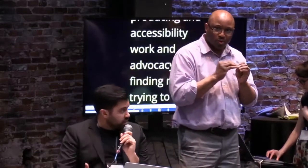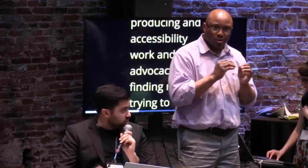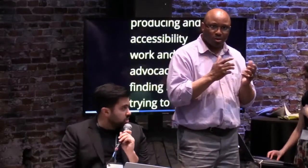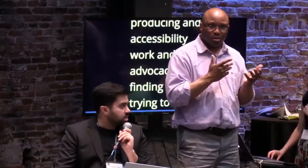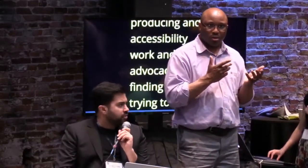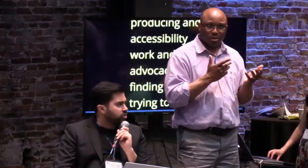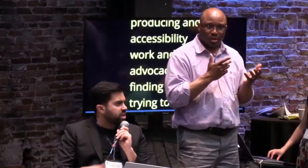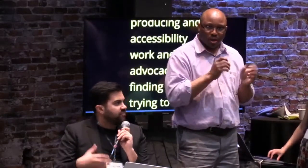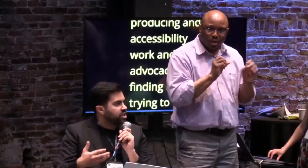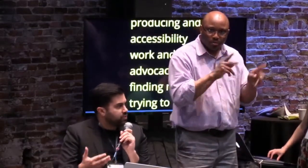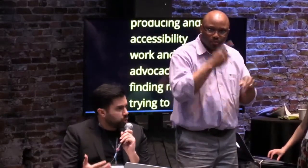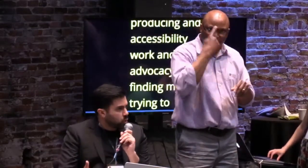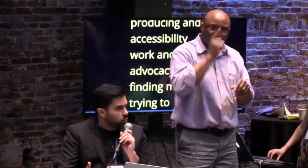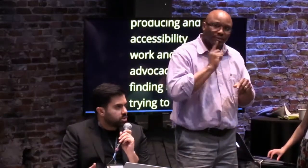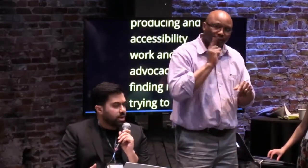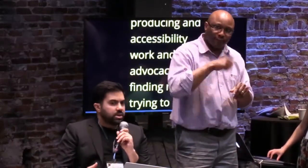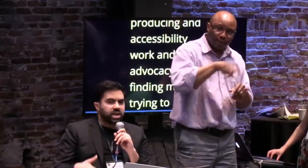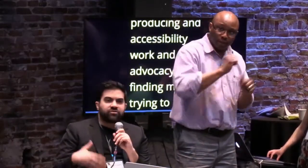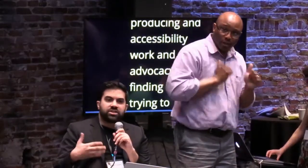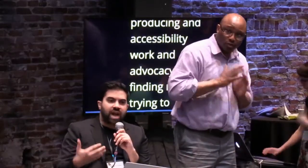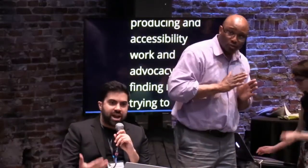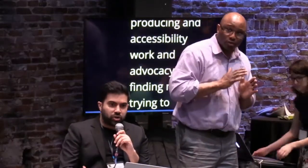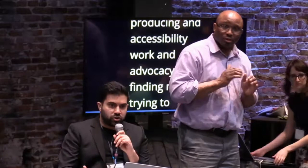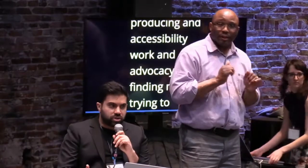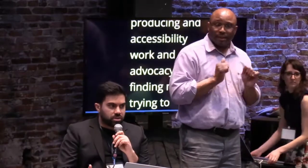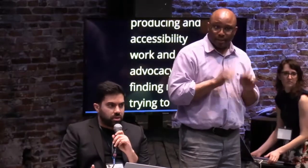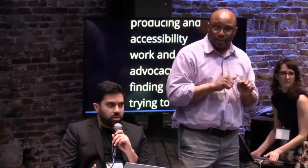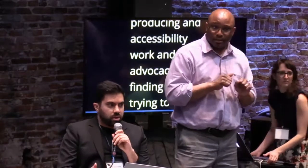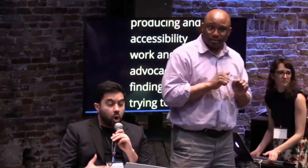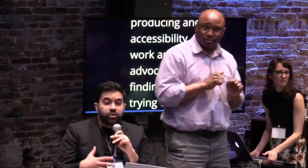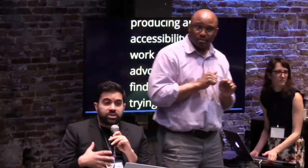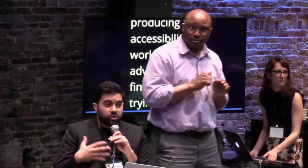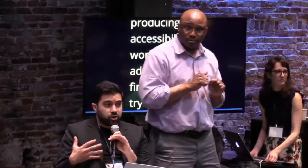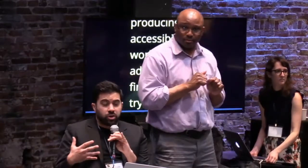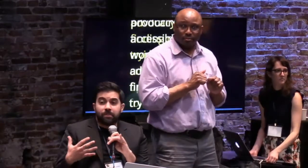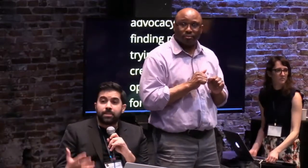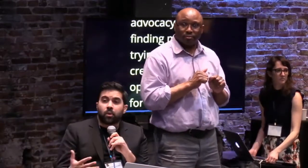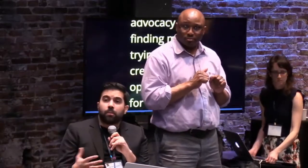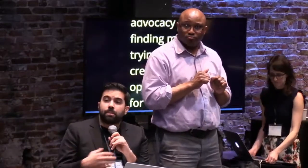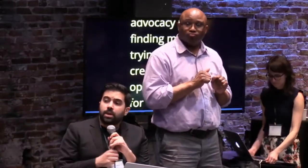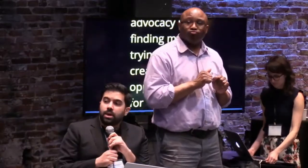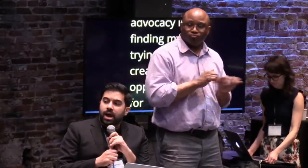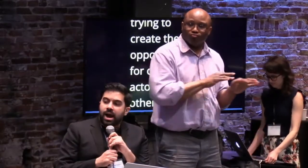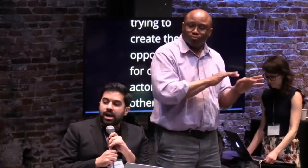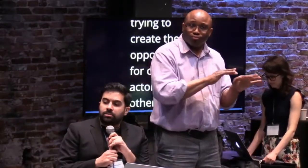other deaf individuals, deaf designers, and all these other people.